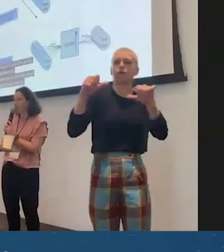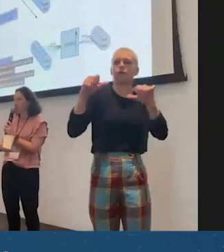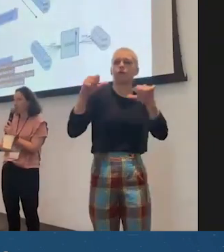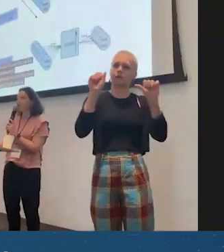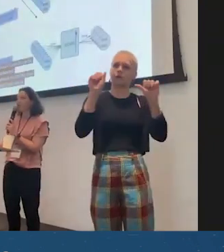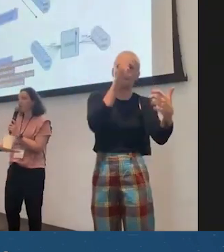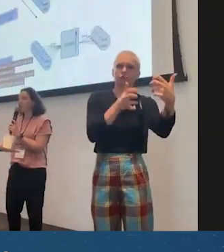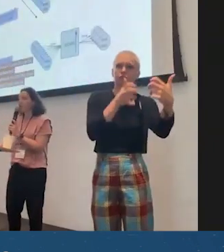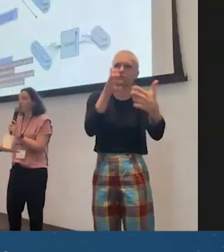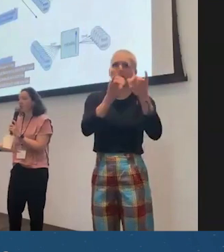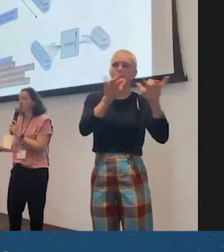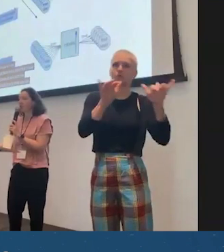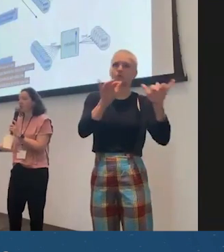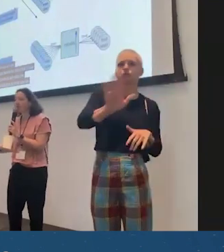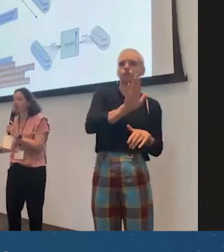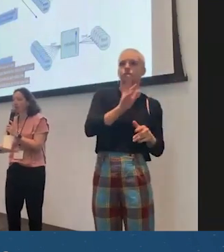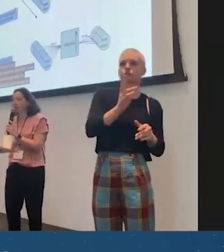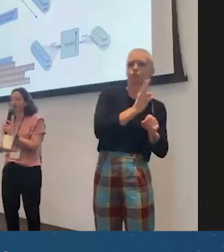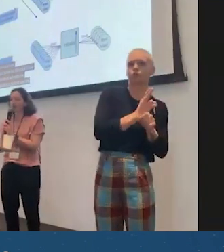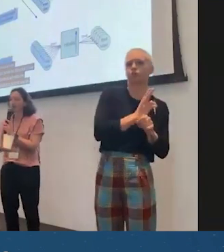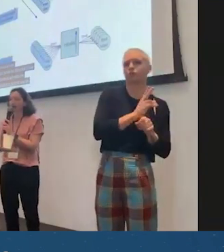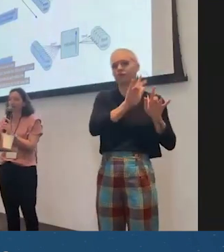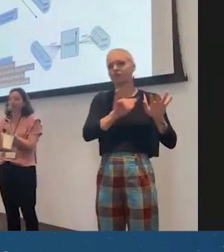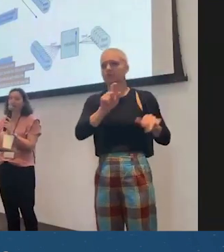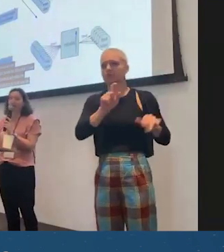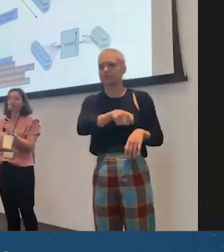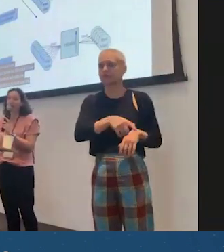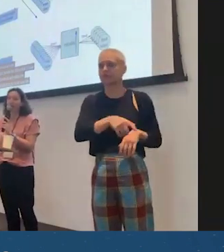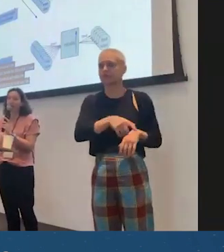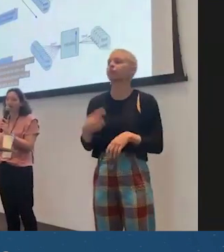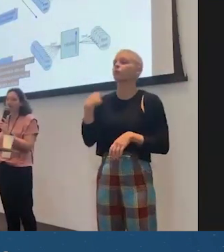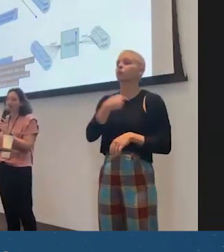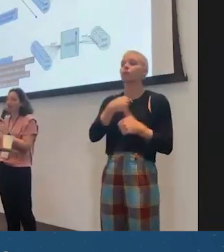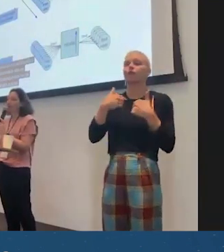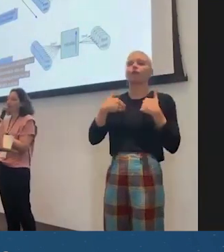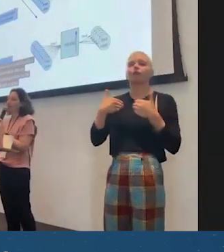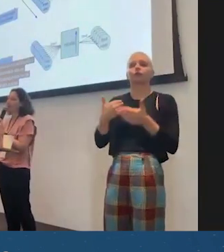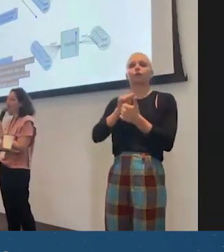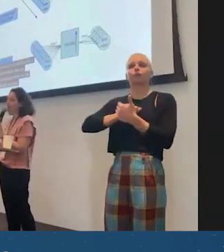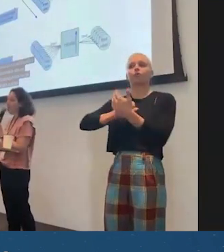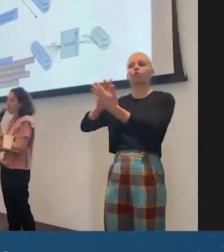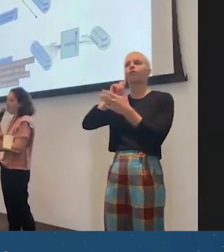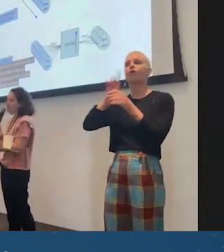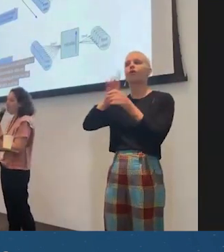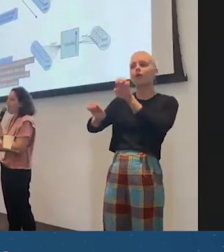So the research took an alternative approach by evaluating models trained on many users,